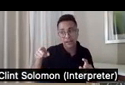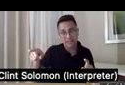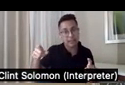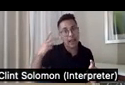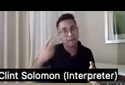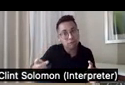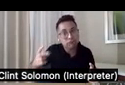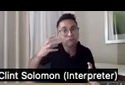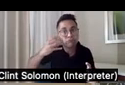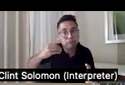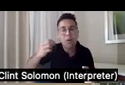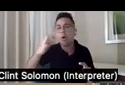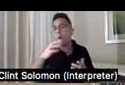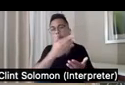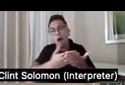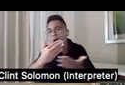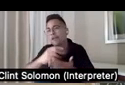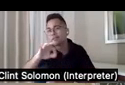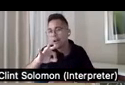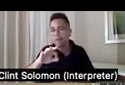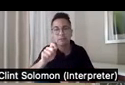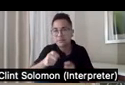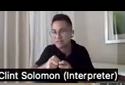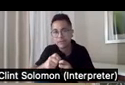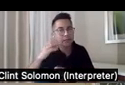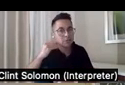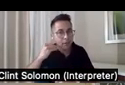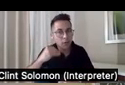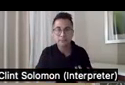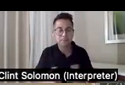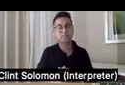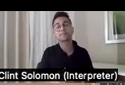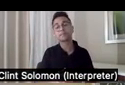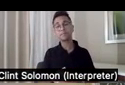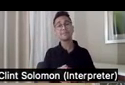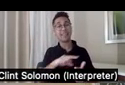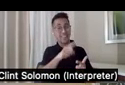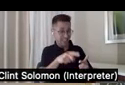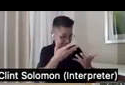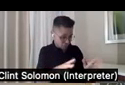parts of a particular experience we would want to store these eventually in a place